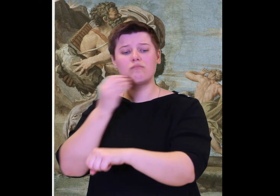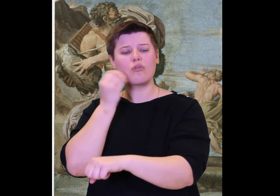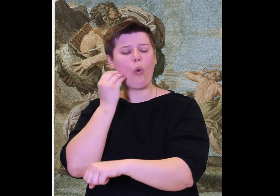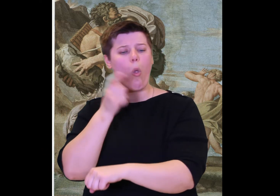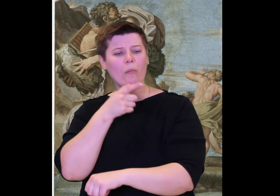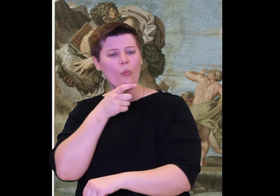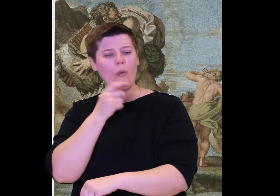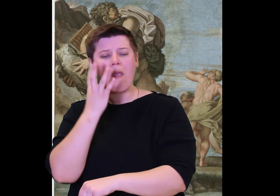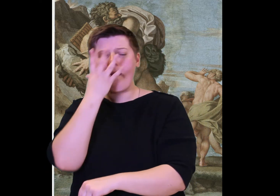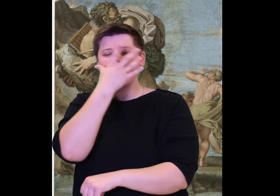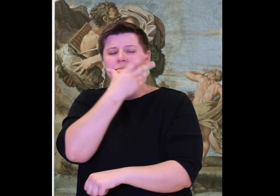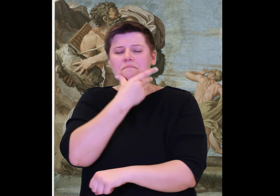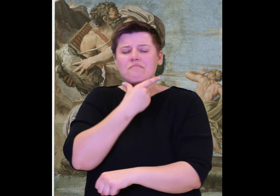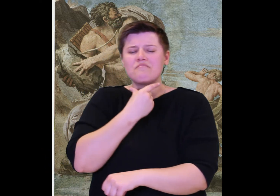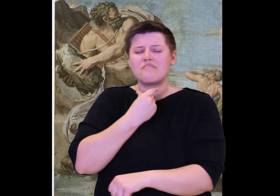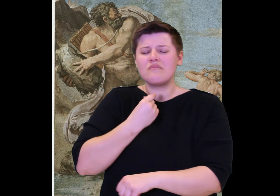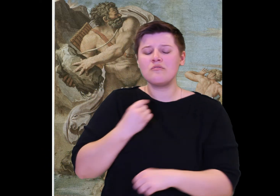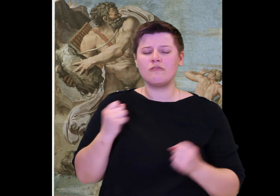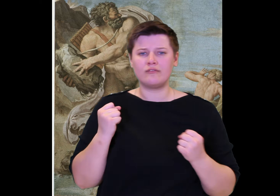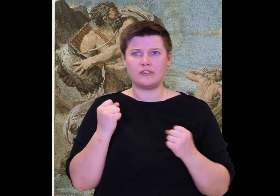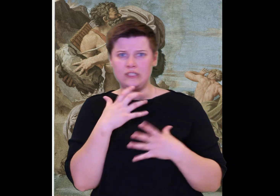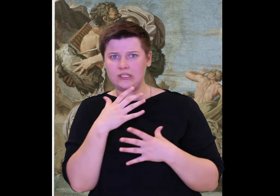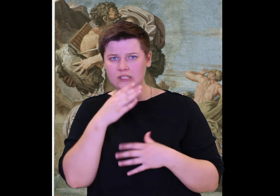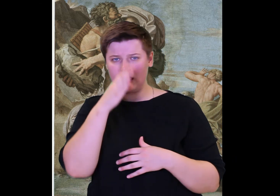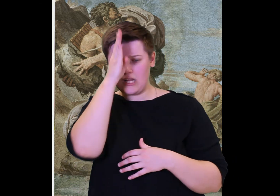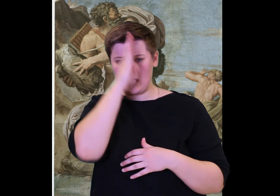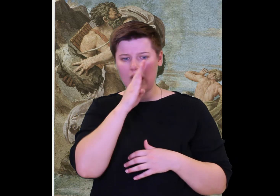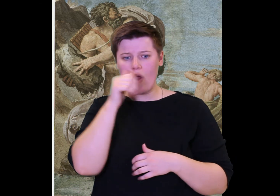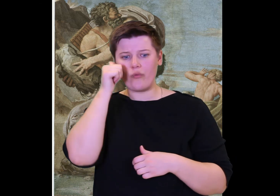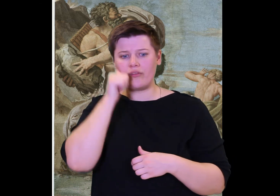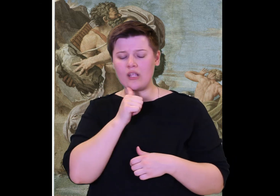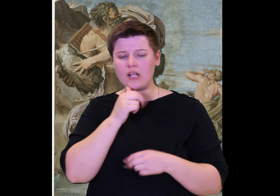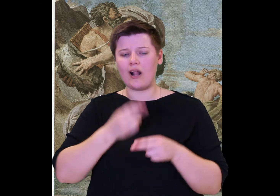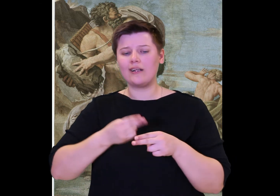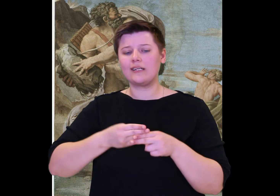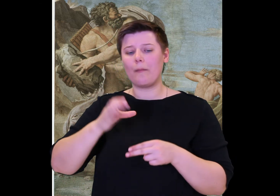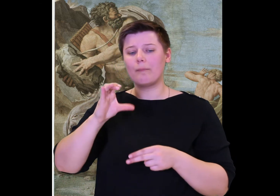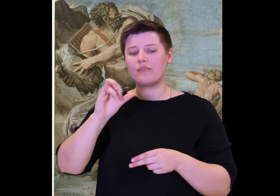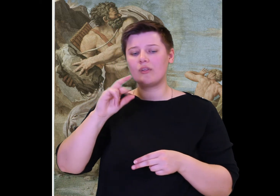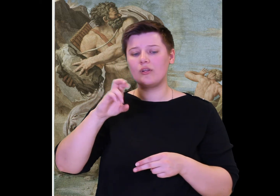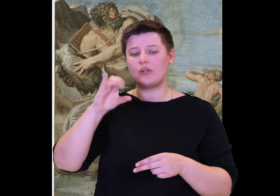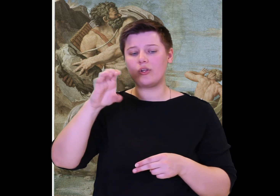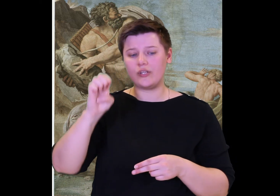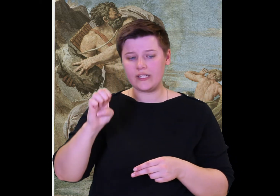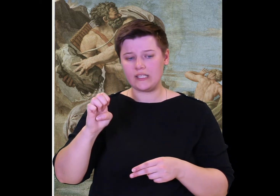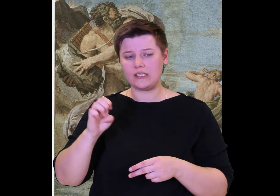My ship was lucky and we reached the sea beyond the overhanging cliffs.